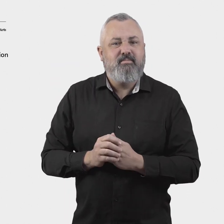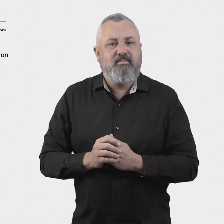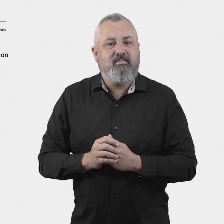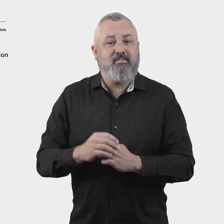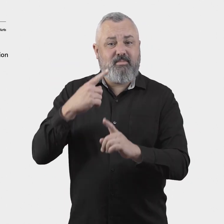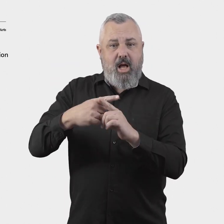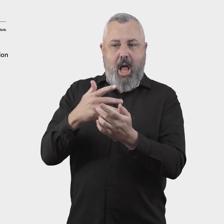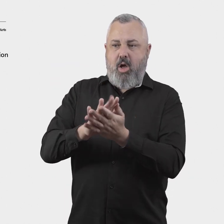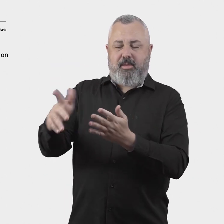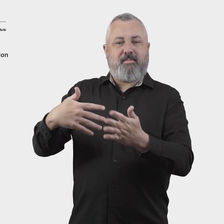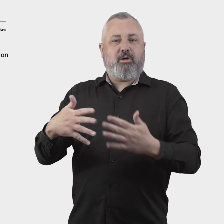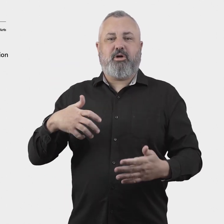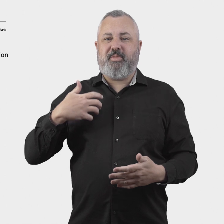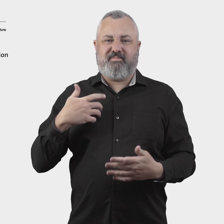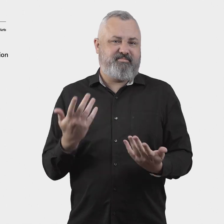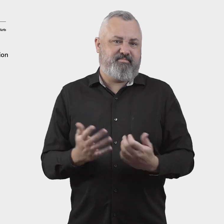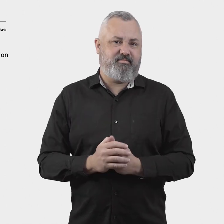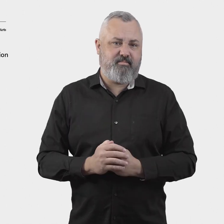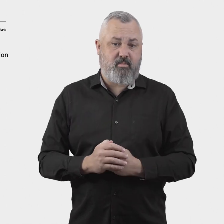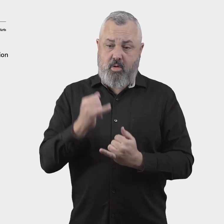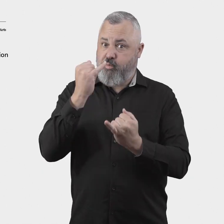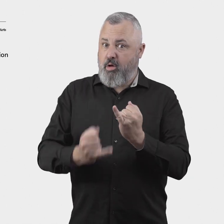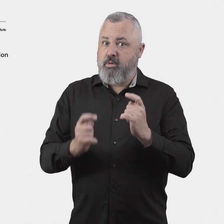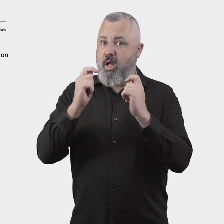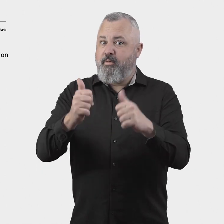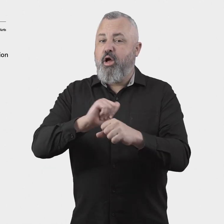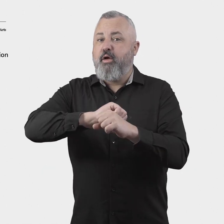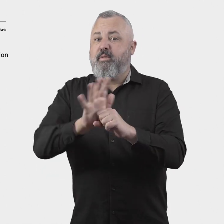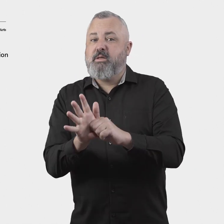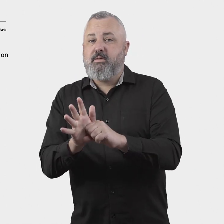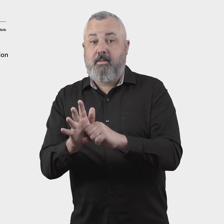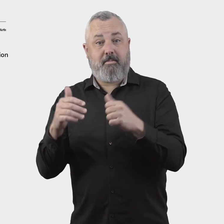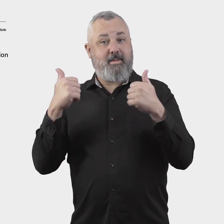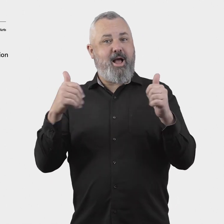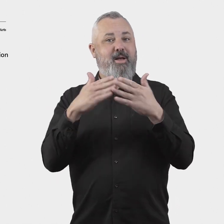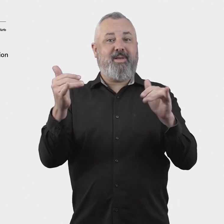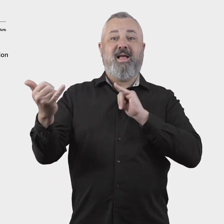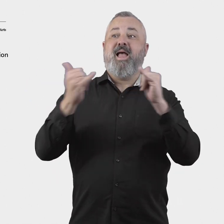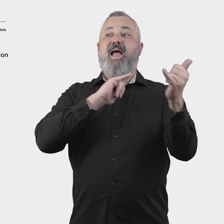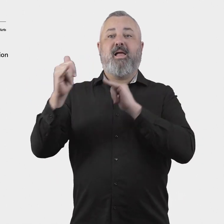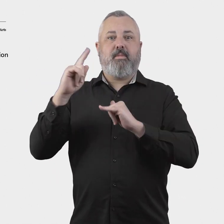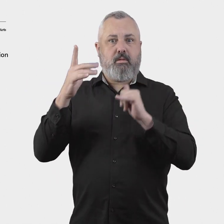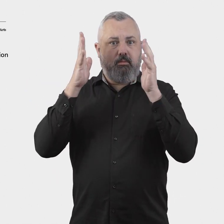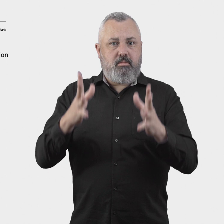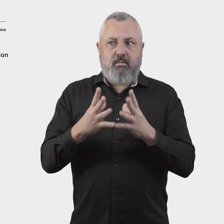the industry has responded to customer complaints. These issues were particularly acute during the reopening period following the COVID-19 pandemic,